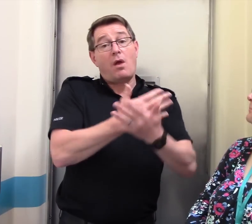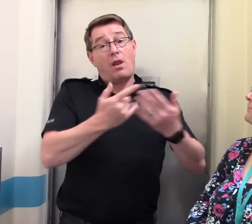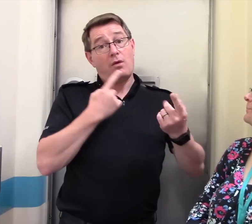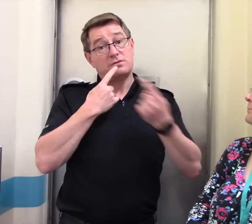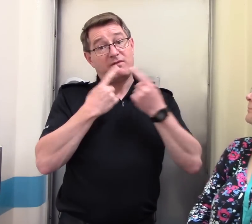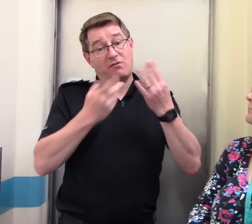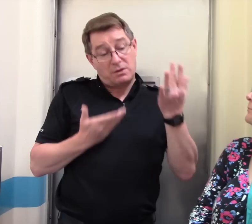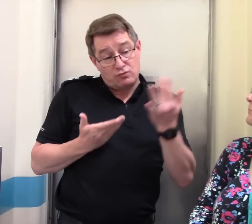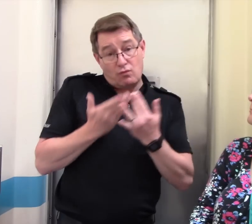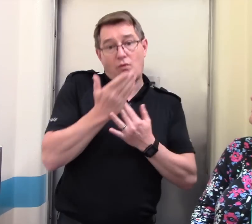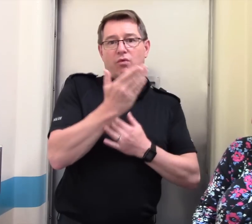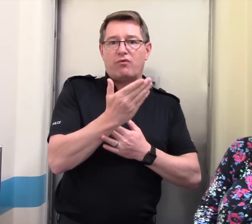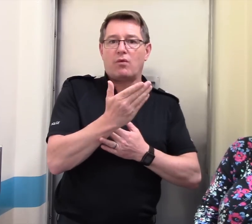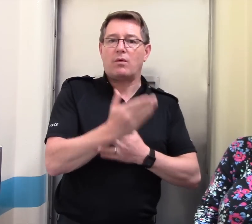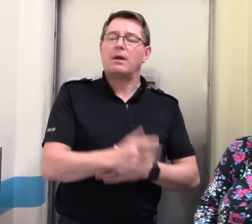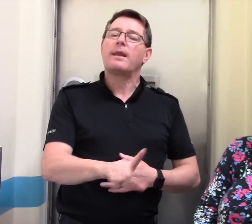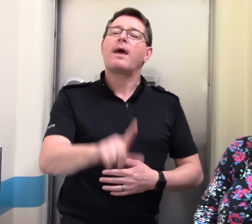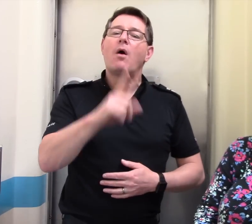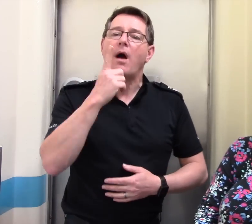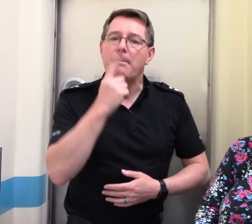There's a lot of information to go through